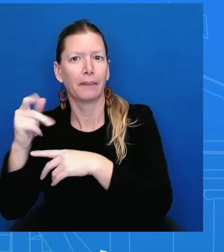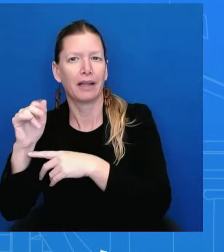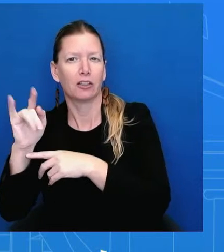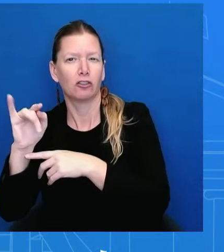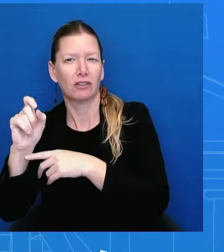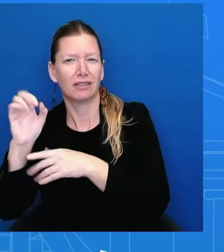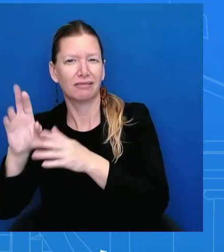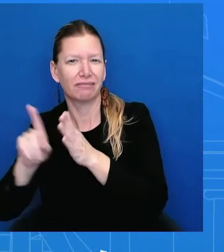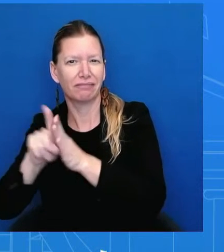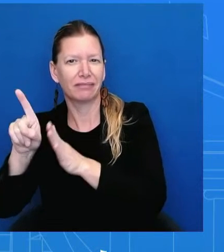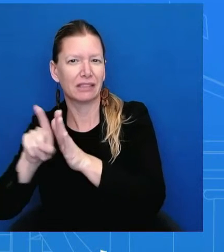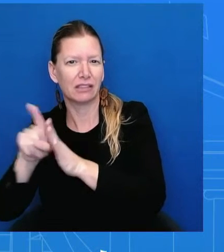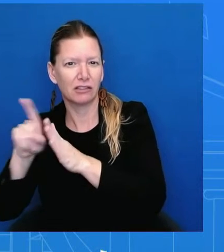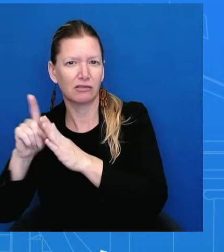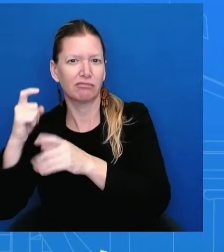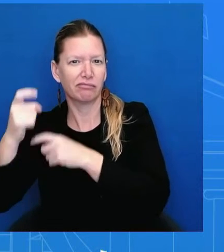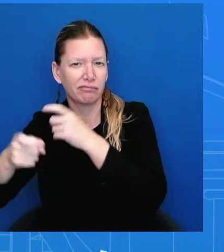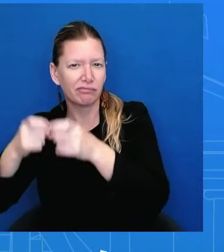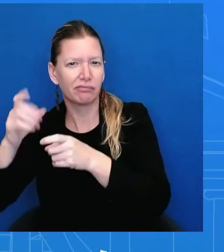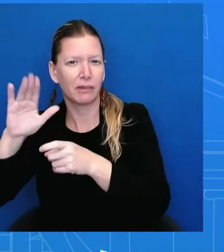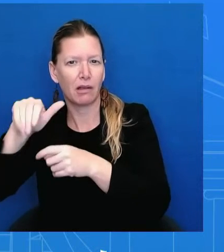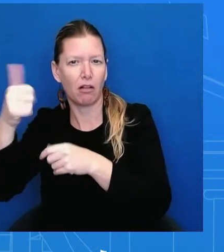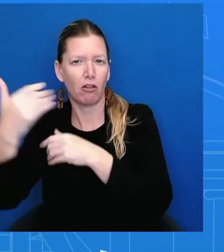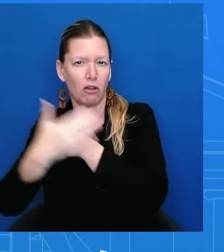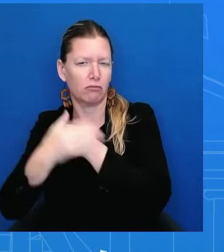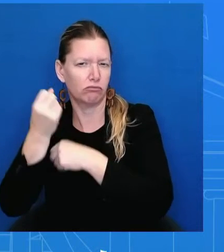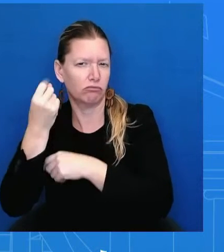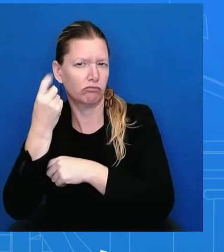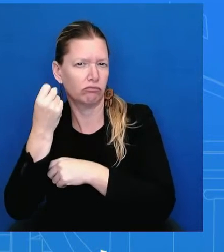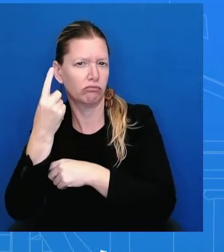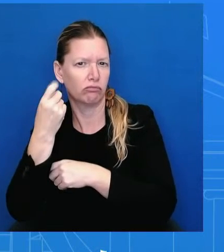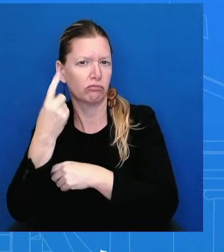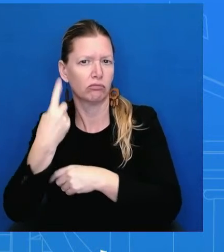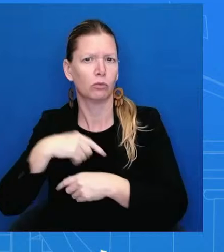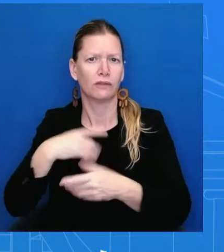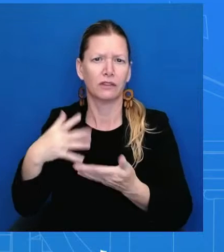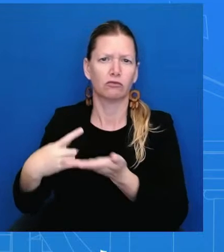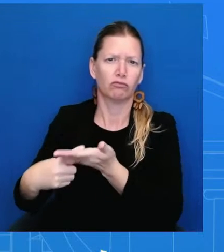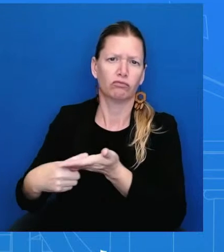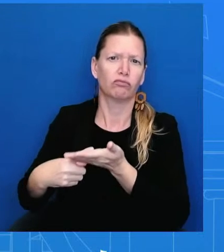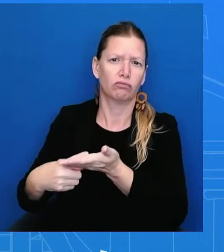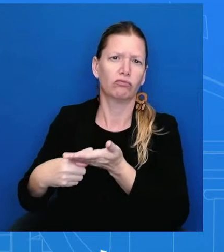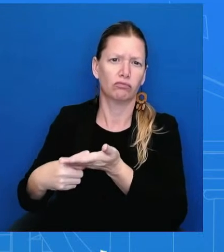our deliveries of Patriot interceptors from some countries, now diverting them to Ukraine. We're doing that.